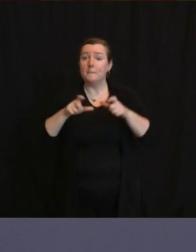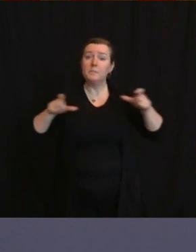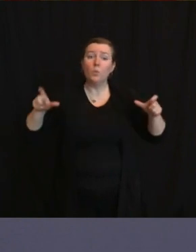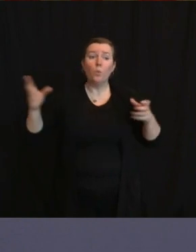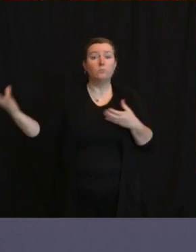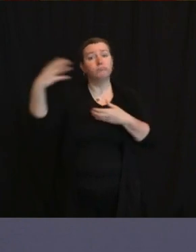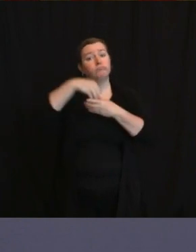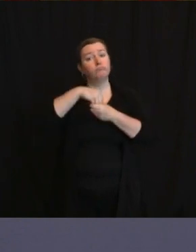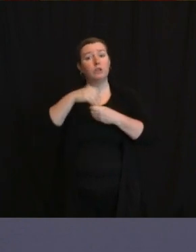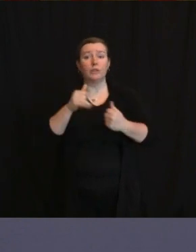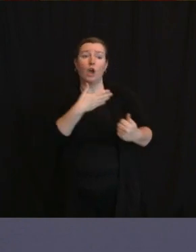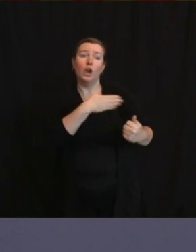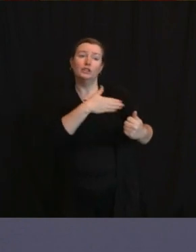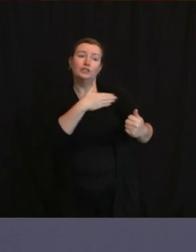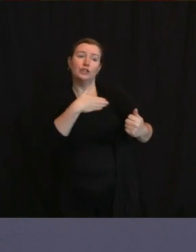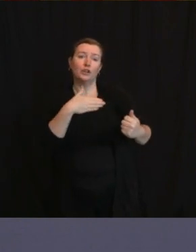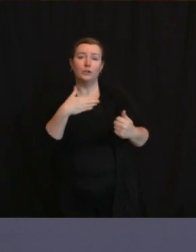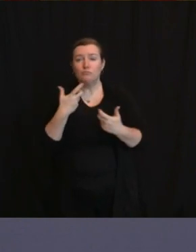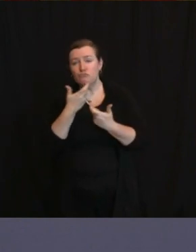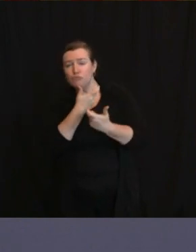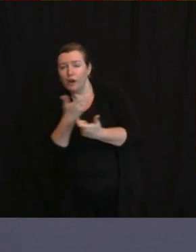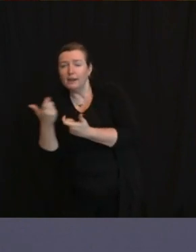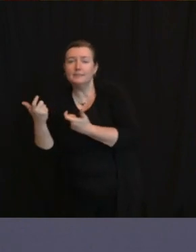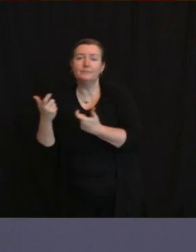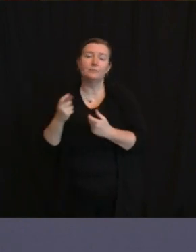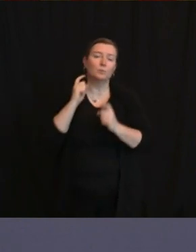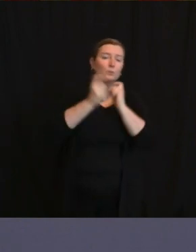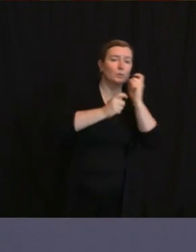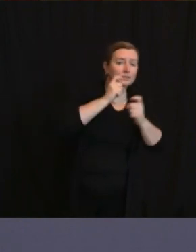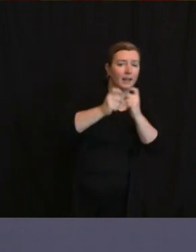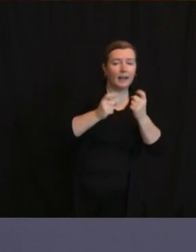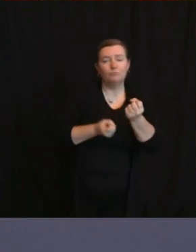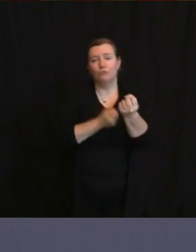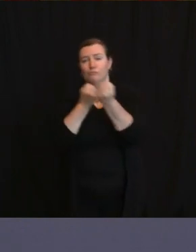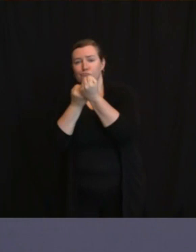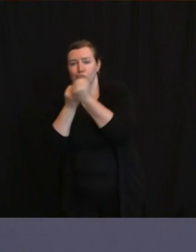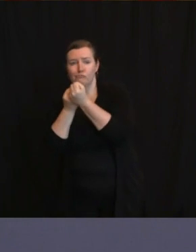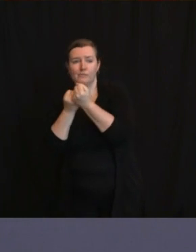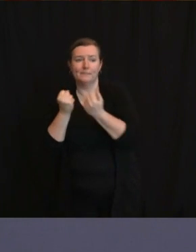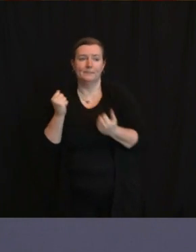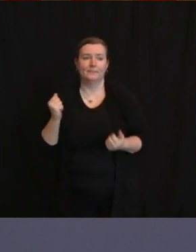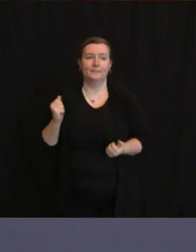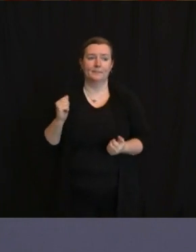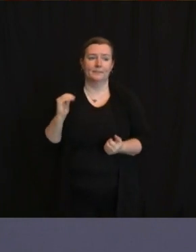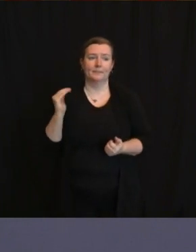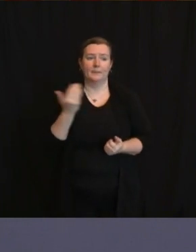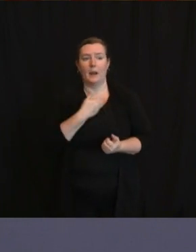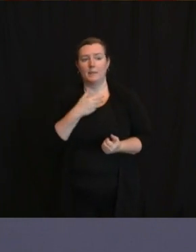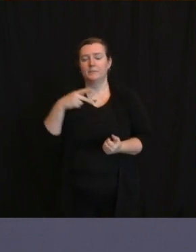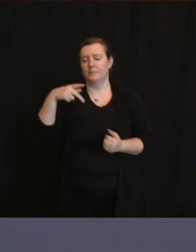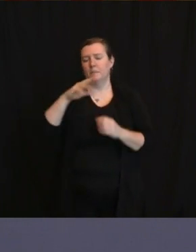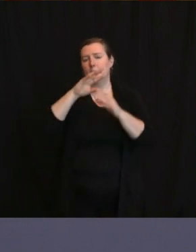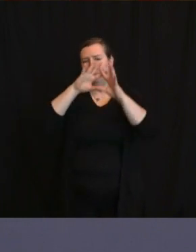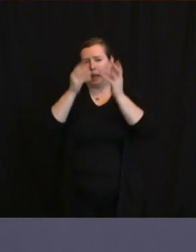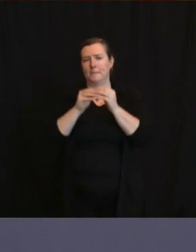SO, TO YOU AND ALL YOUR EXTRAORDINARY BOARD MEMBERS AND PARTICIPANTS TO THE CAVALCADE OF STARS THAT JOINED YOU FOR THE CONCERT AND TO EACH AND